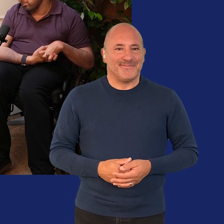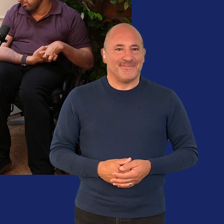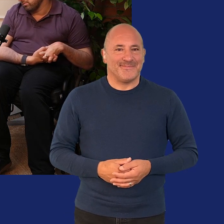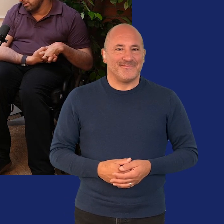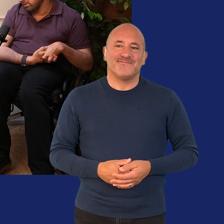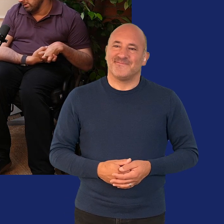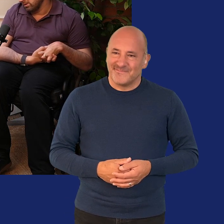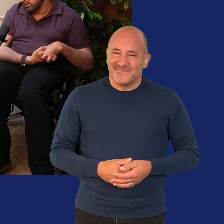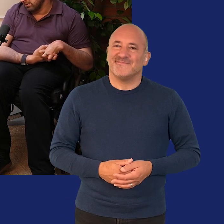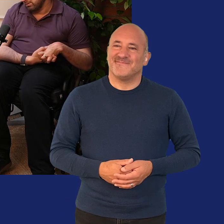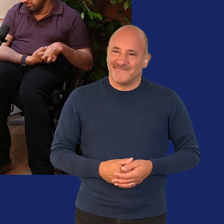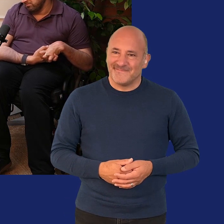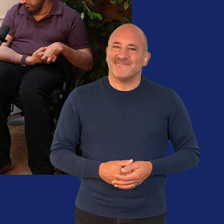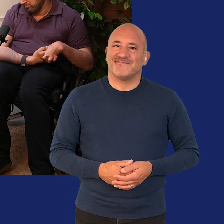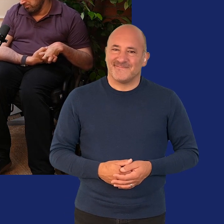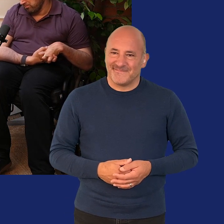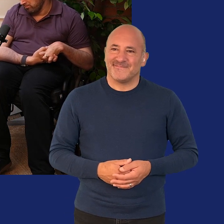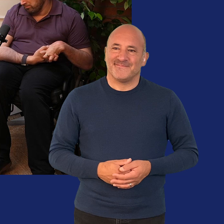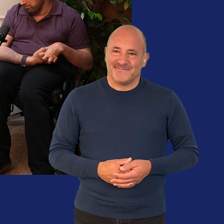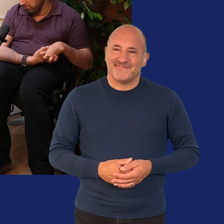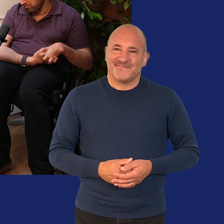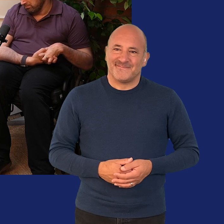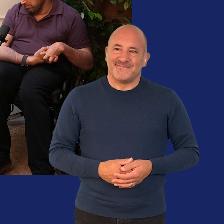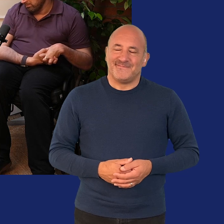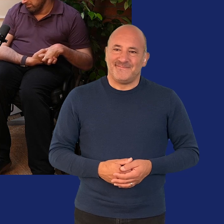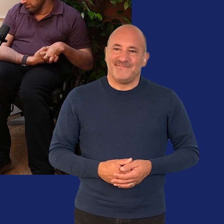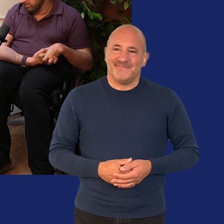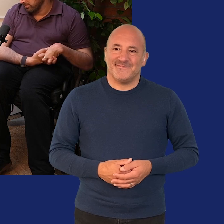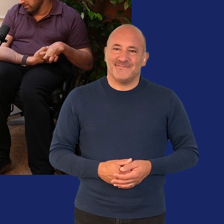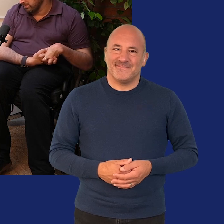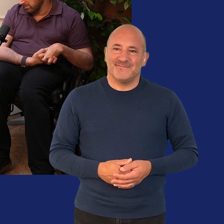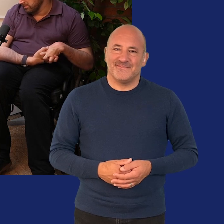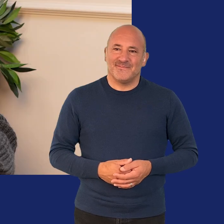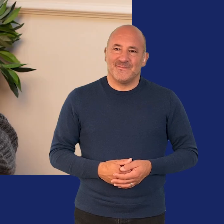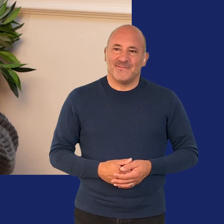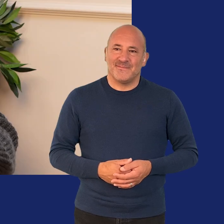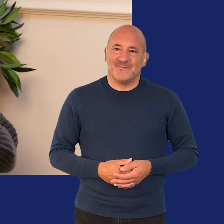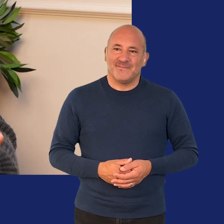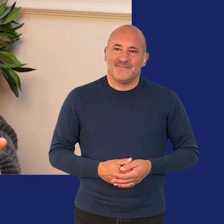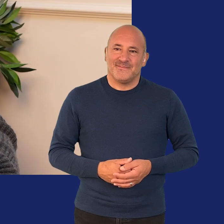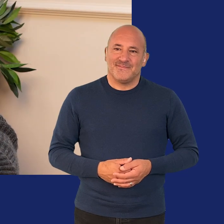That- that has to happen over time. Jess: Yes.